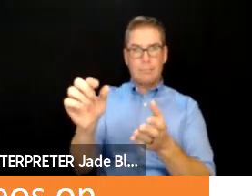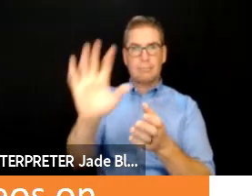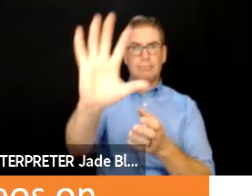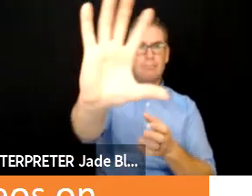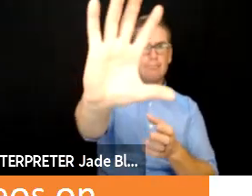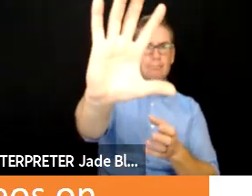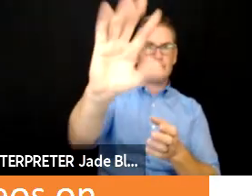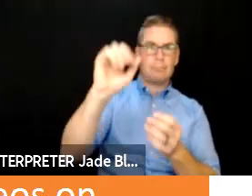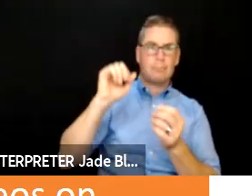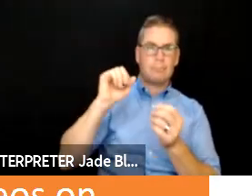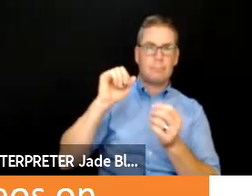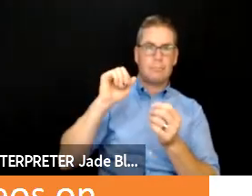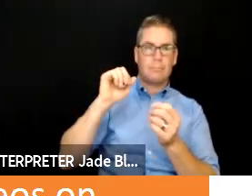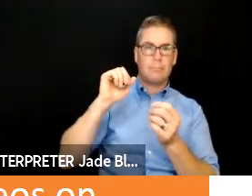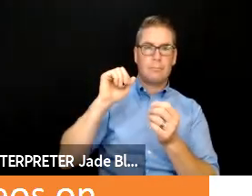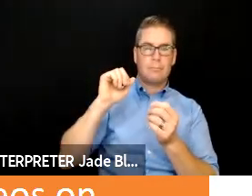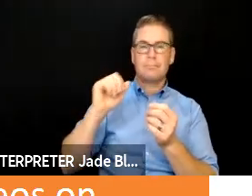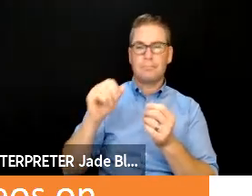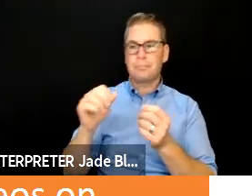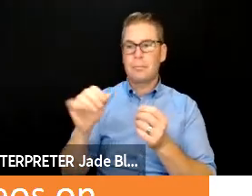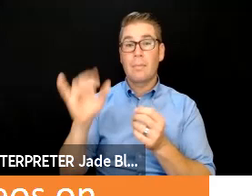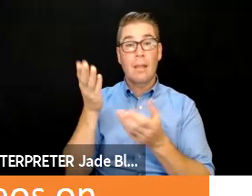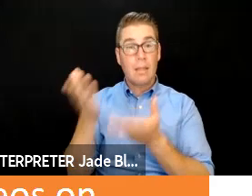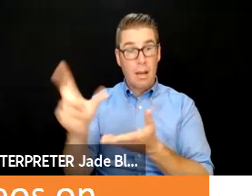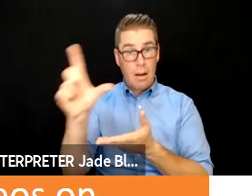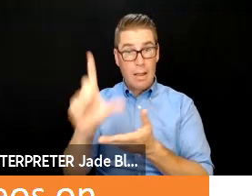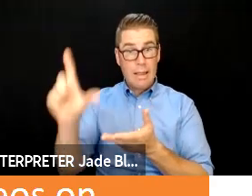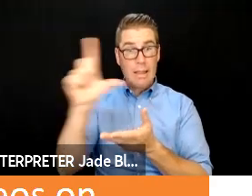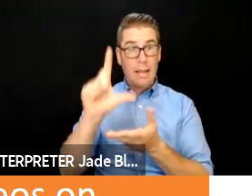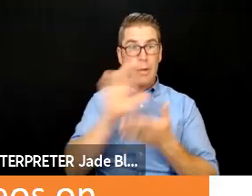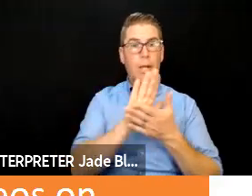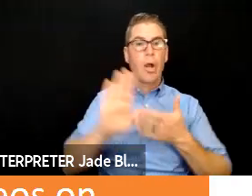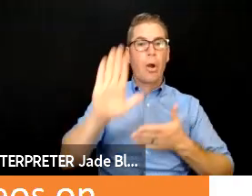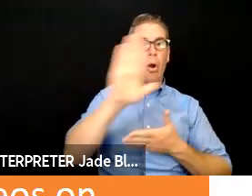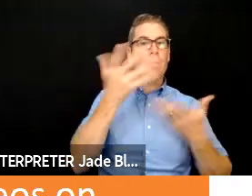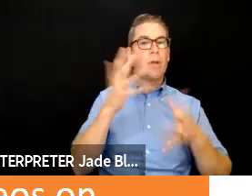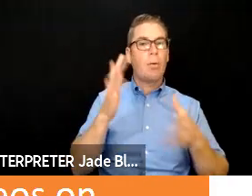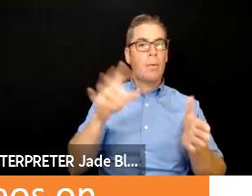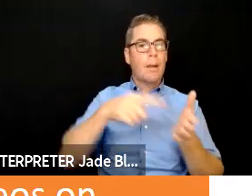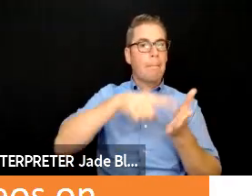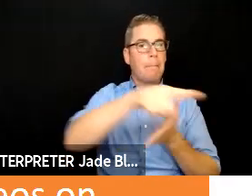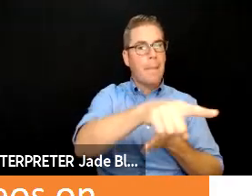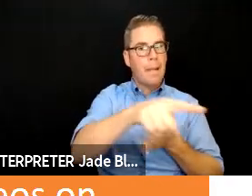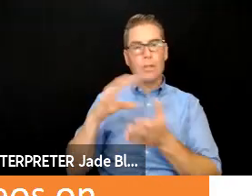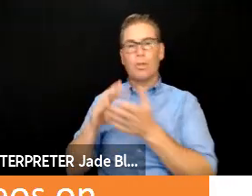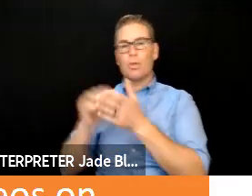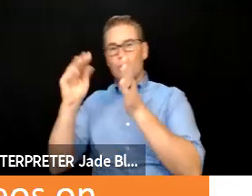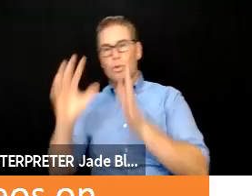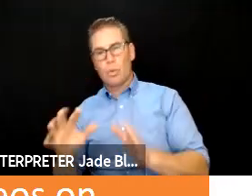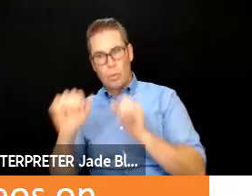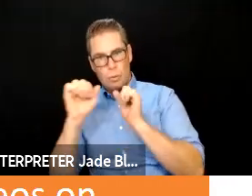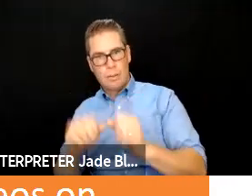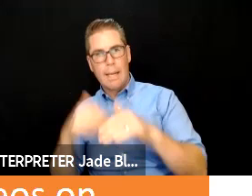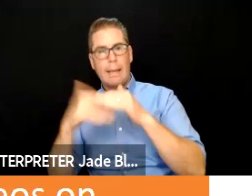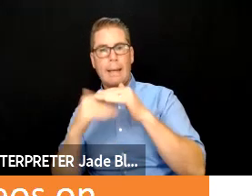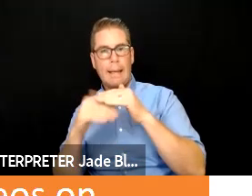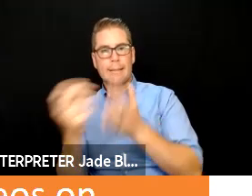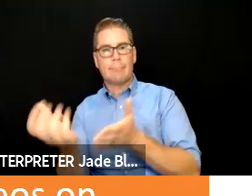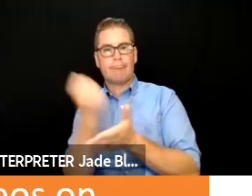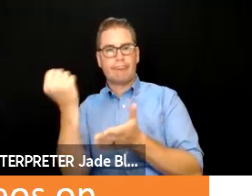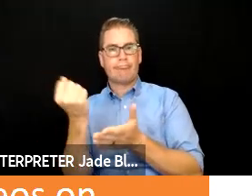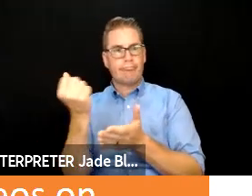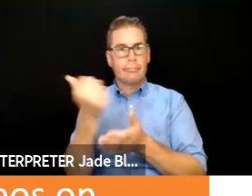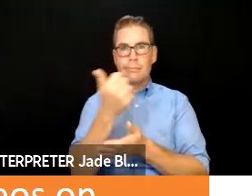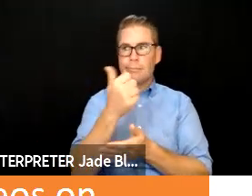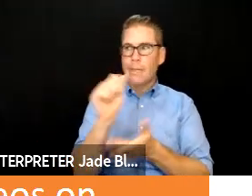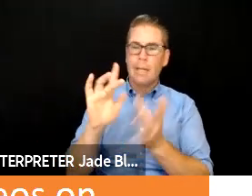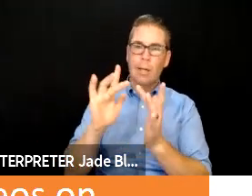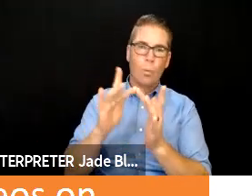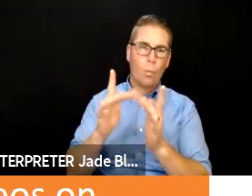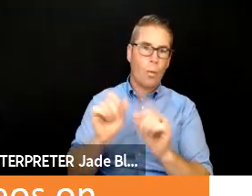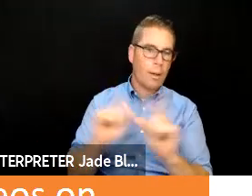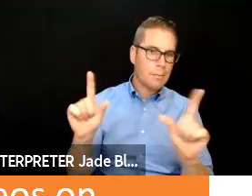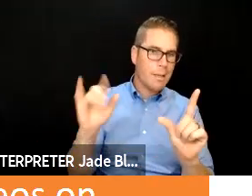Sally Potter: And our college paste for those. So those are, you know, free for students to access and then any website that's free, you know, anything that you can find on a website that's free of course you can link to that.